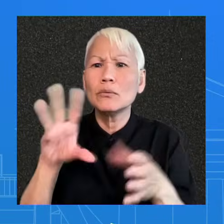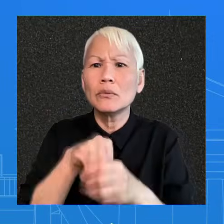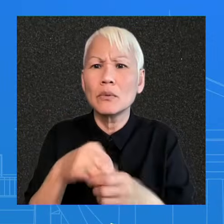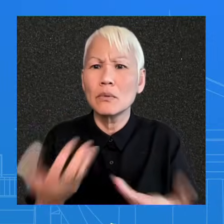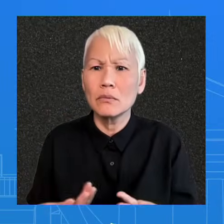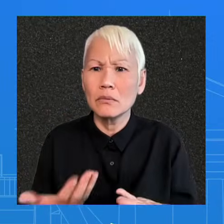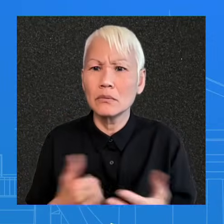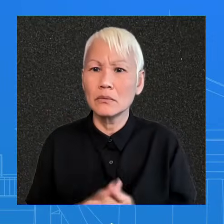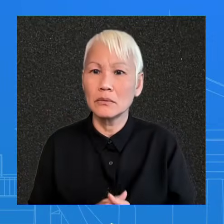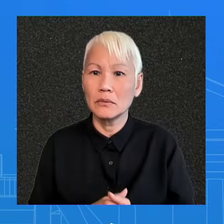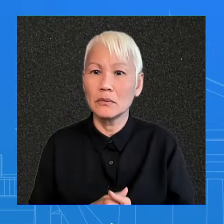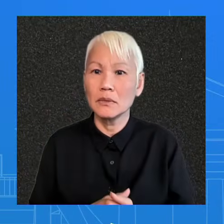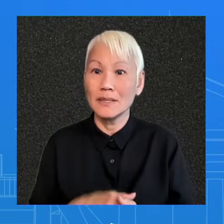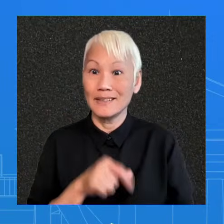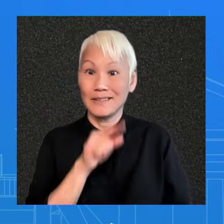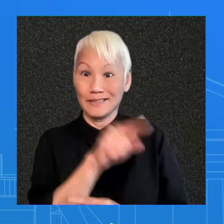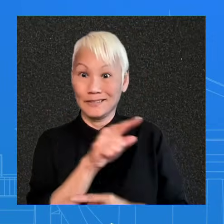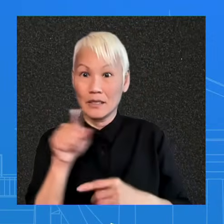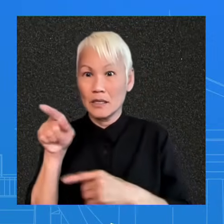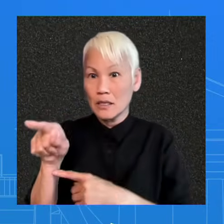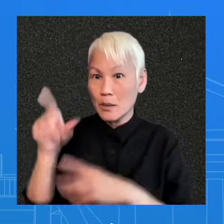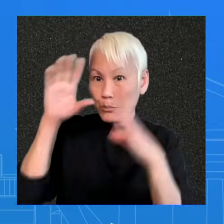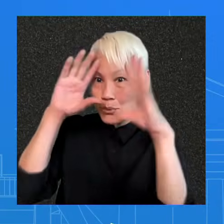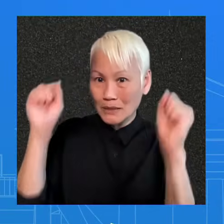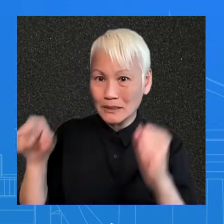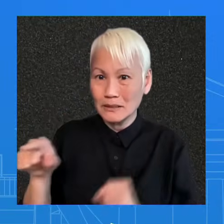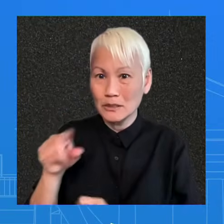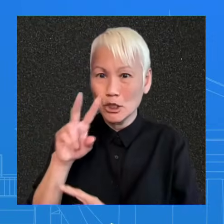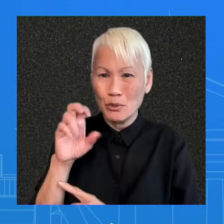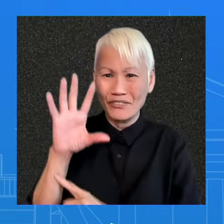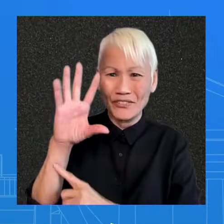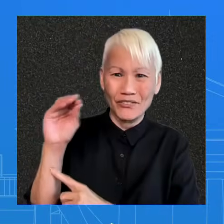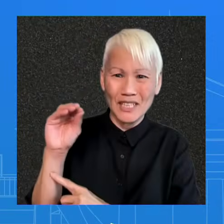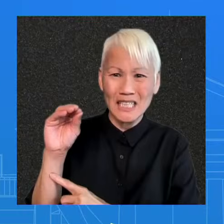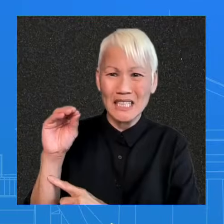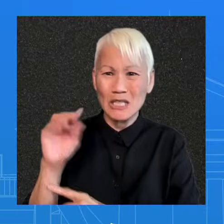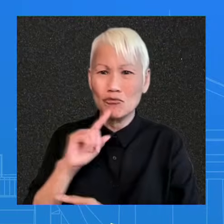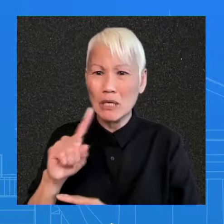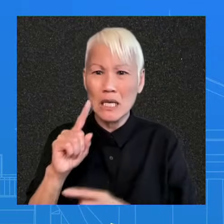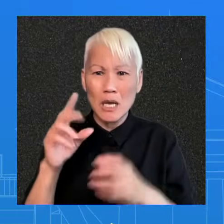there's been about 350 pieces of bipartisan legislation that this President has signed into law